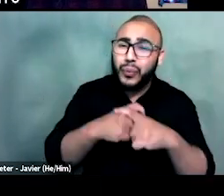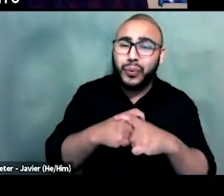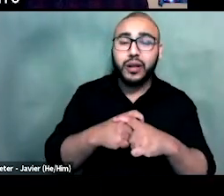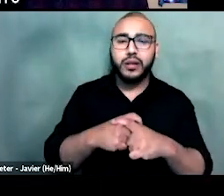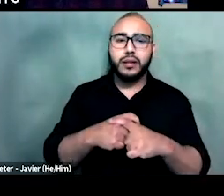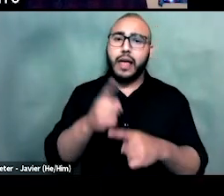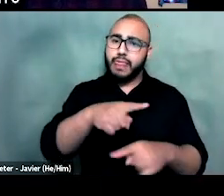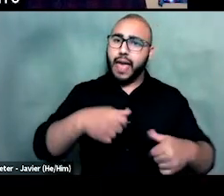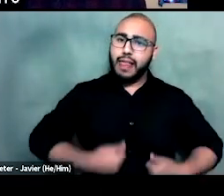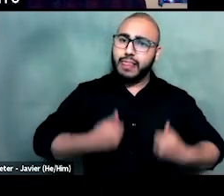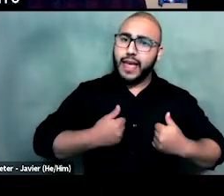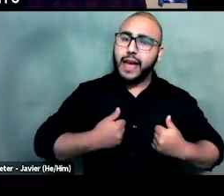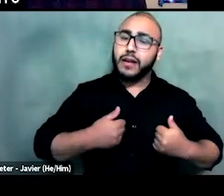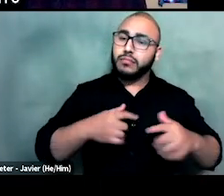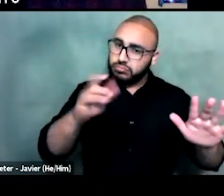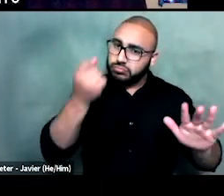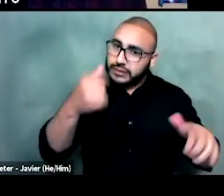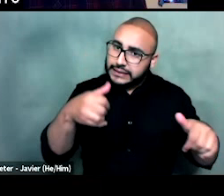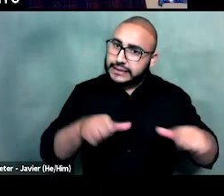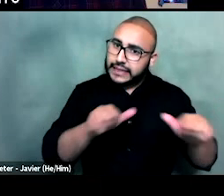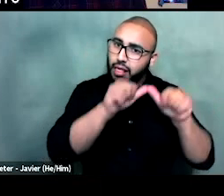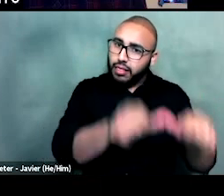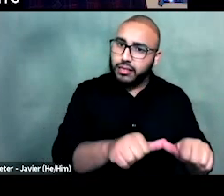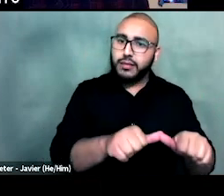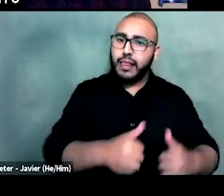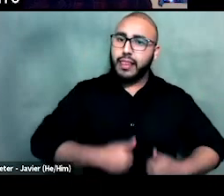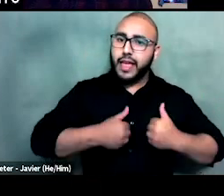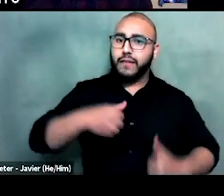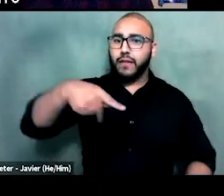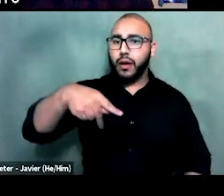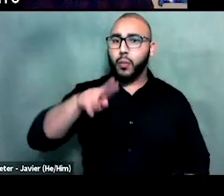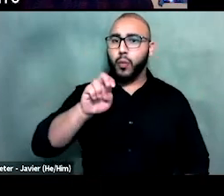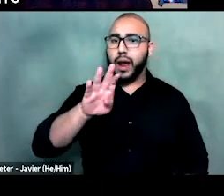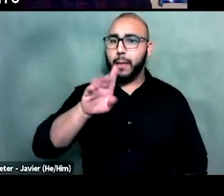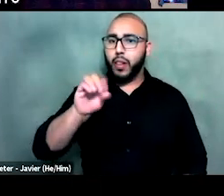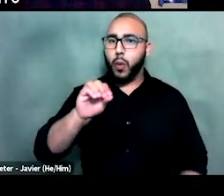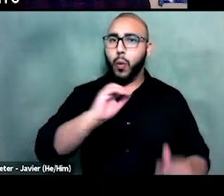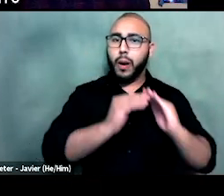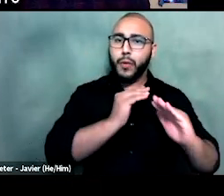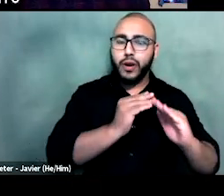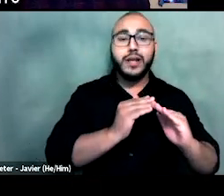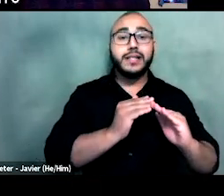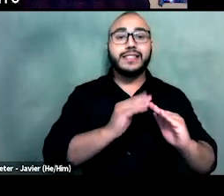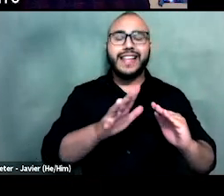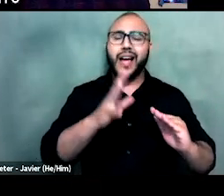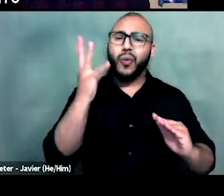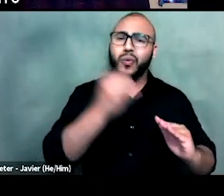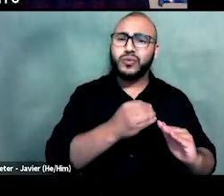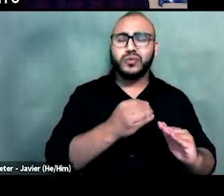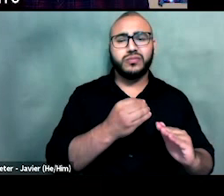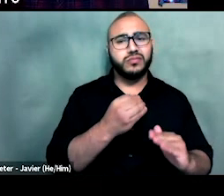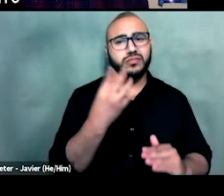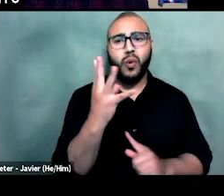live in Pueblo communities. Their culture is absolutely beautiful. And they're a sedentary